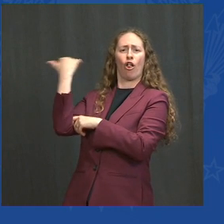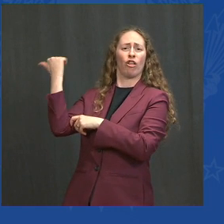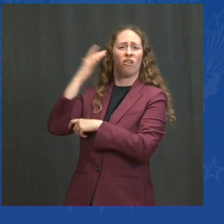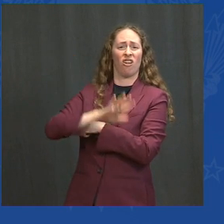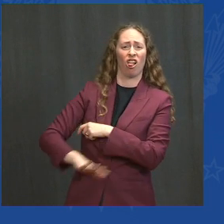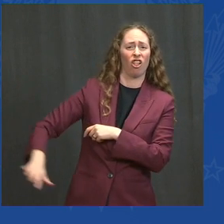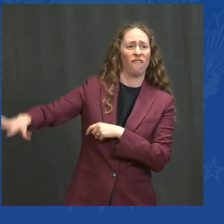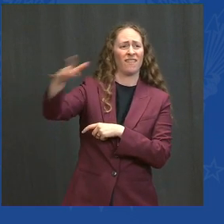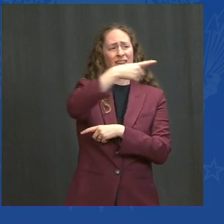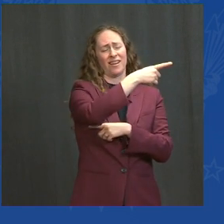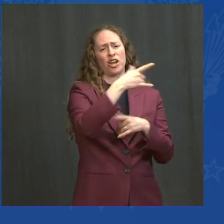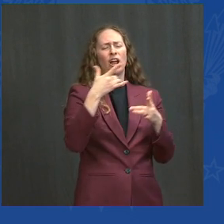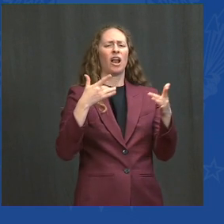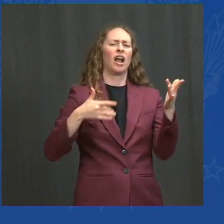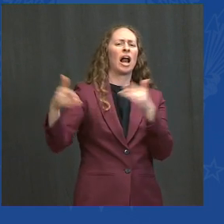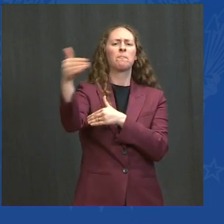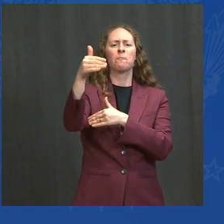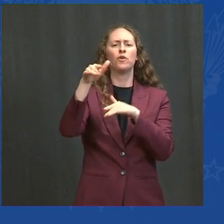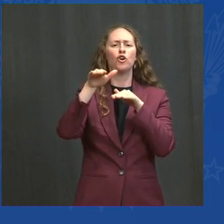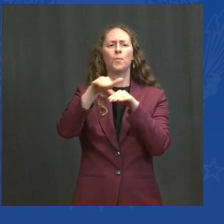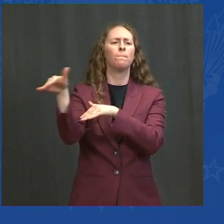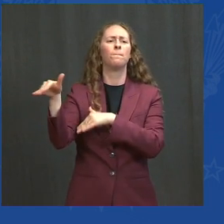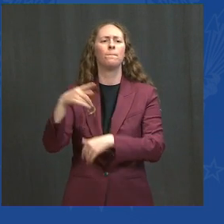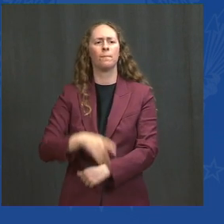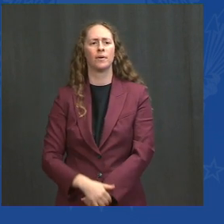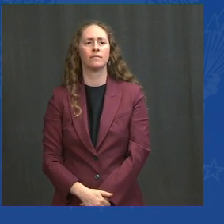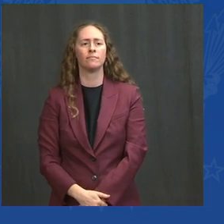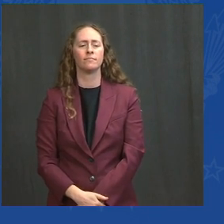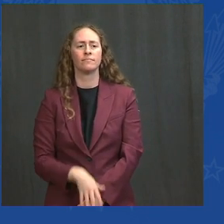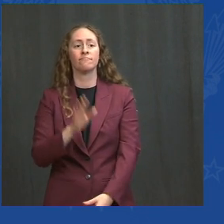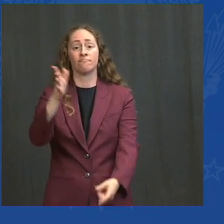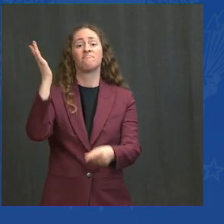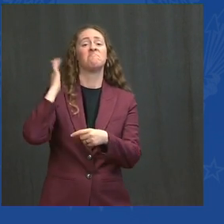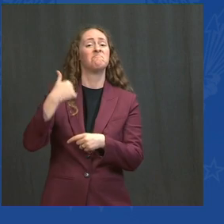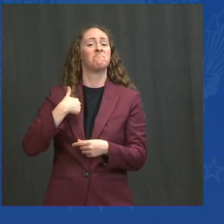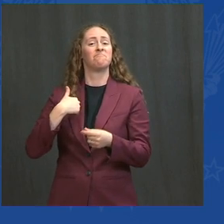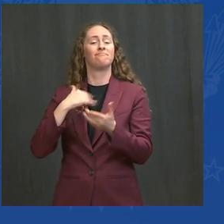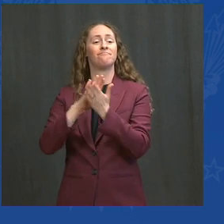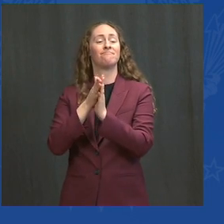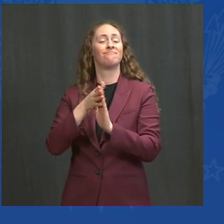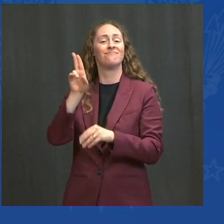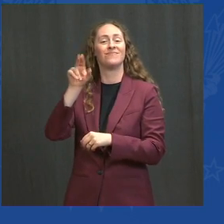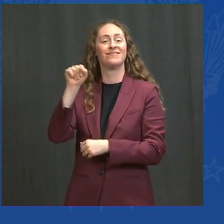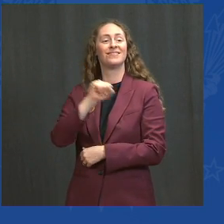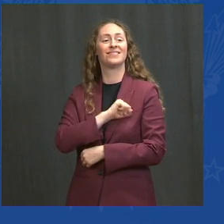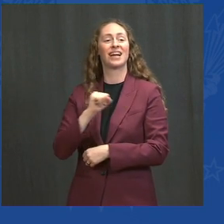when I first got to the United States Senate, actually a couple of -- actually, in the '60s, when I was getting out -- the late '60s,